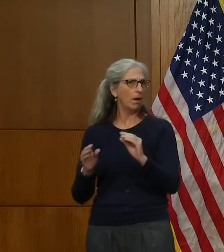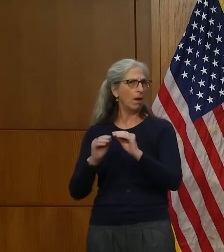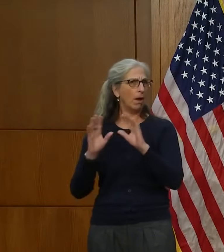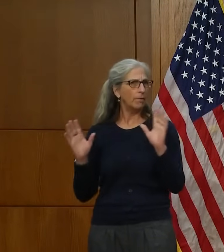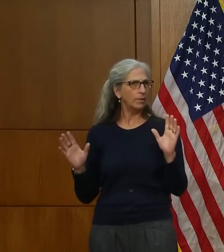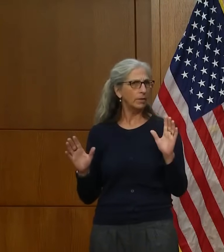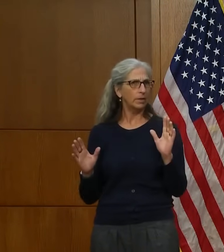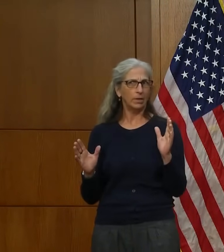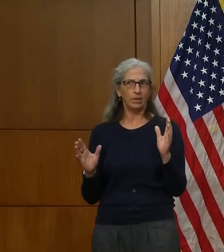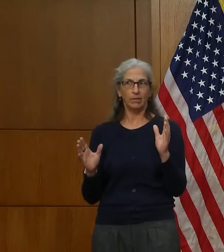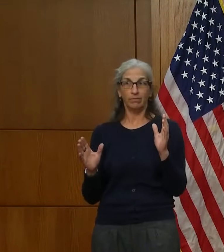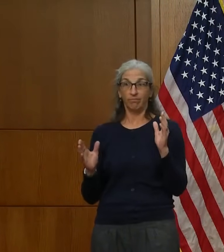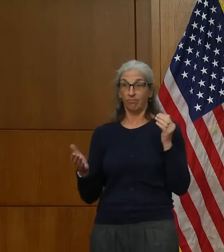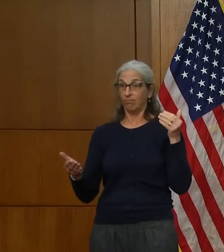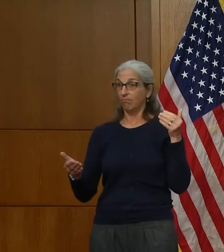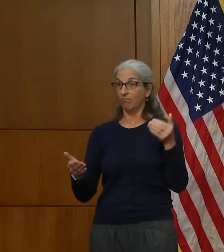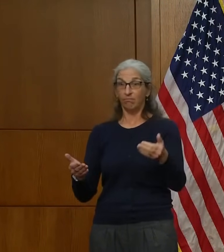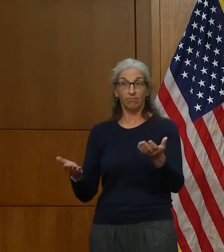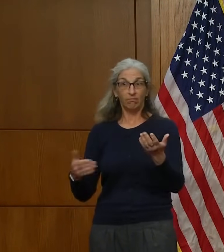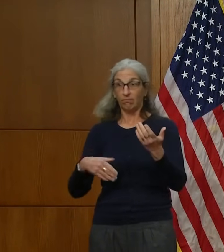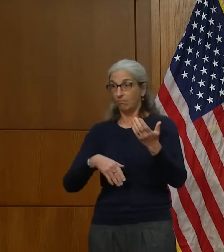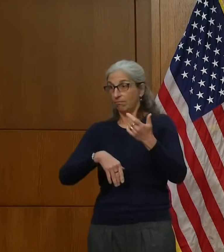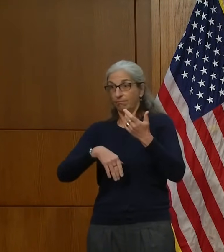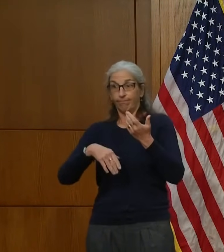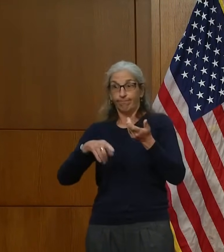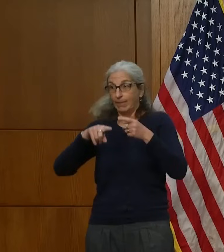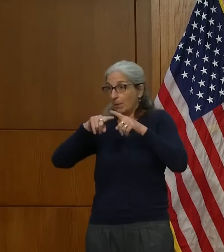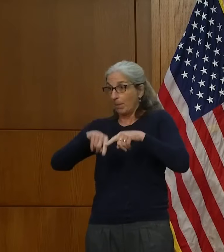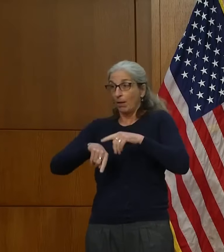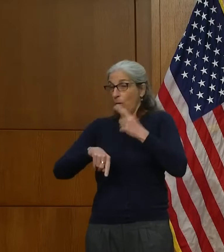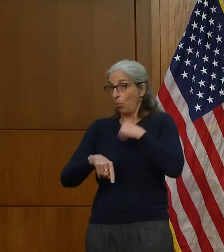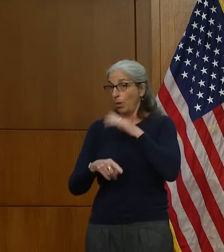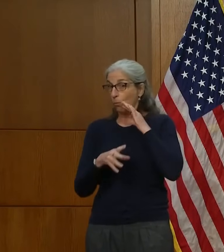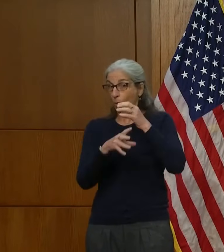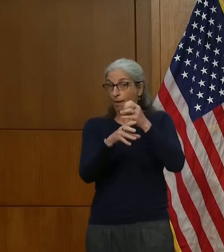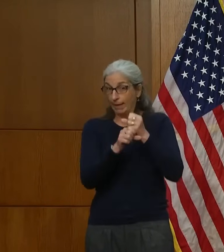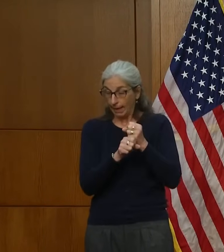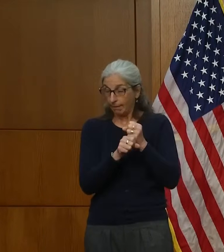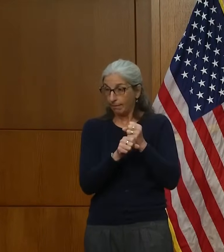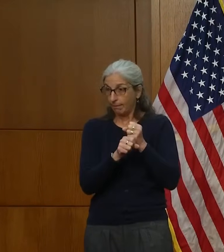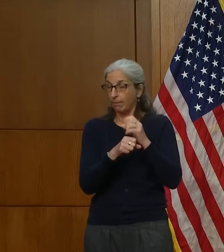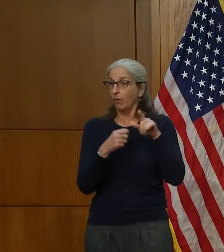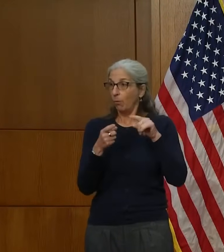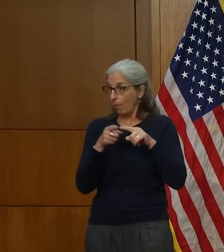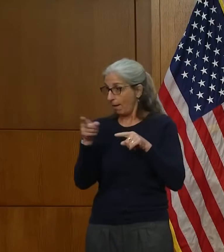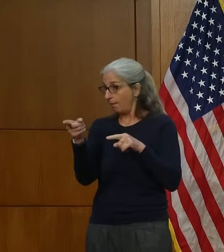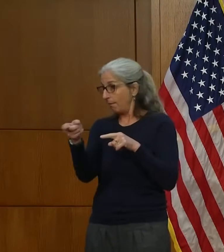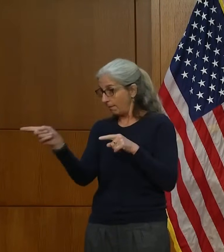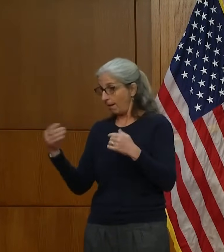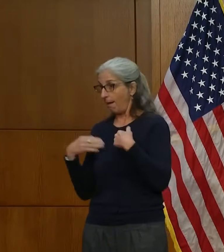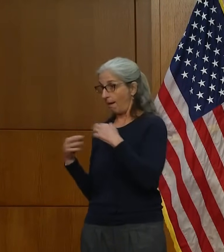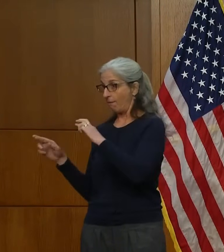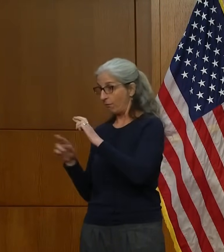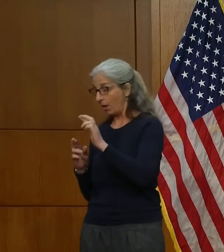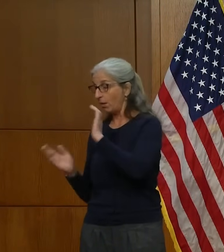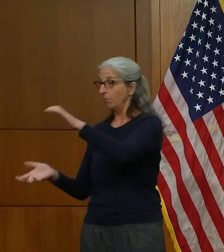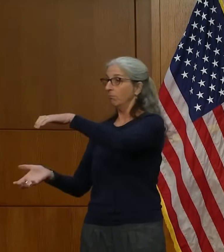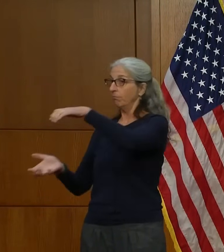MANUFACTURING THIS A ZX WE SPEAK. IT OBVIOUSLY THE TIME